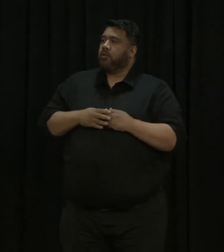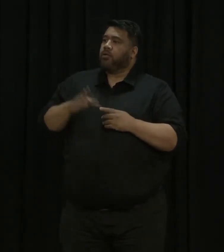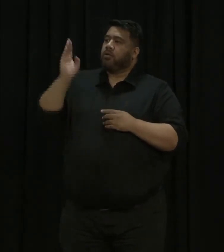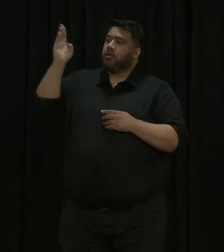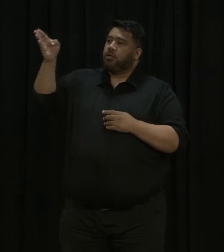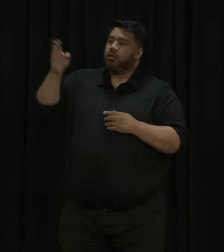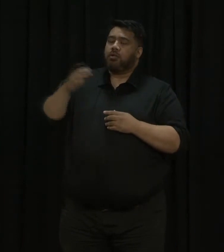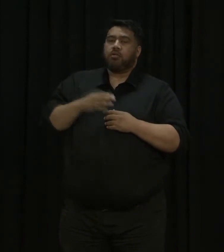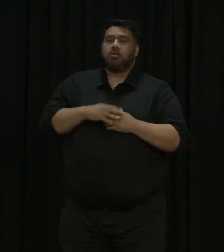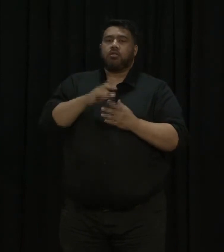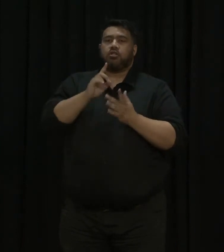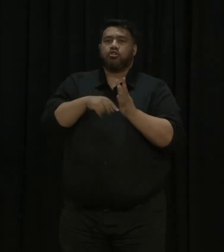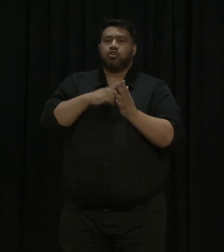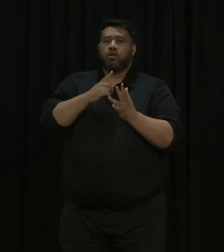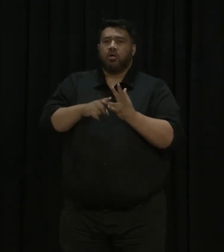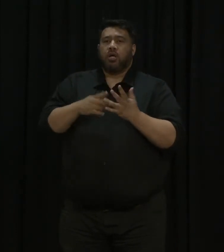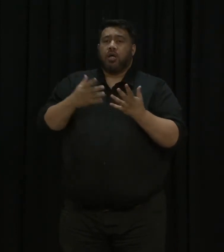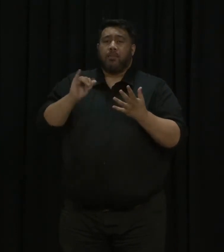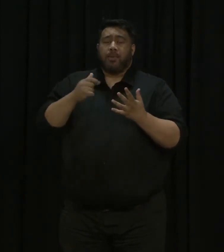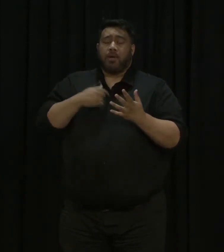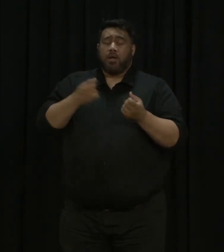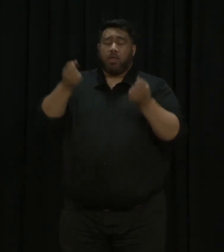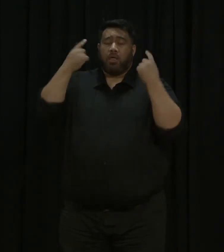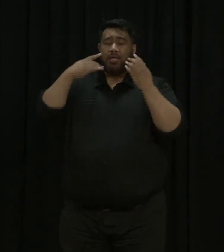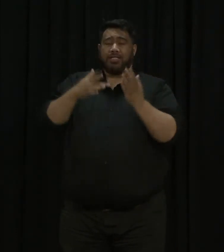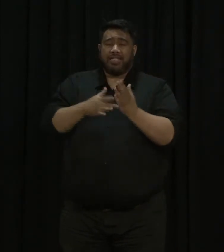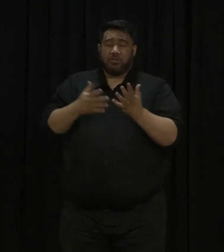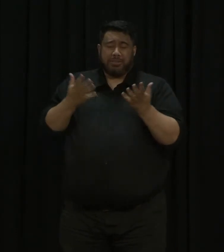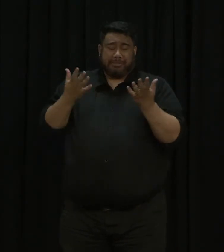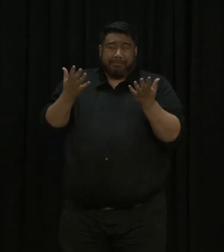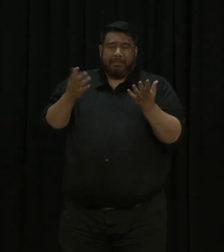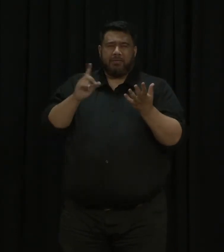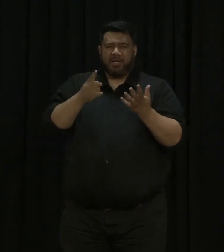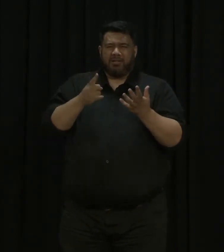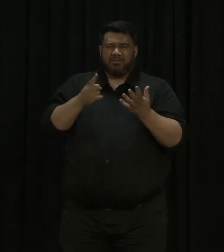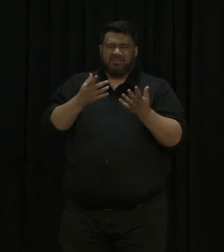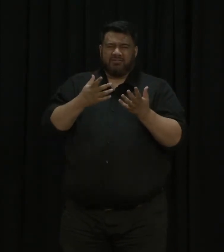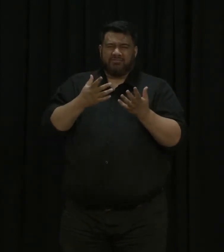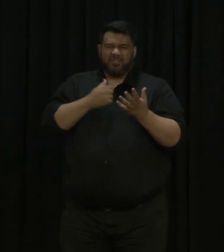decision on vaccination.